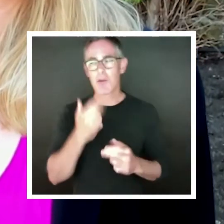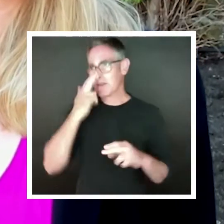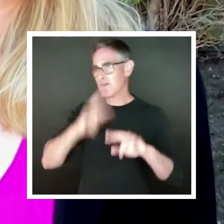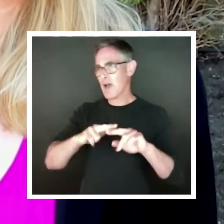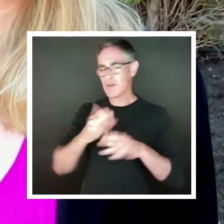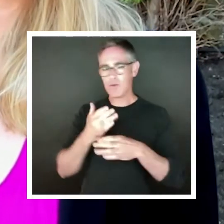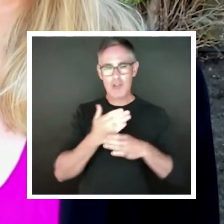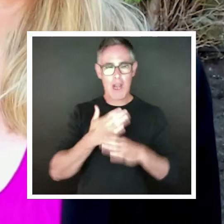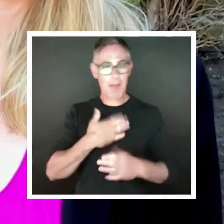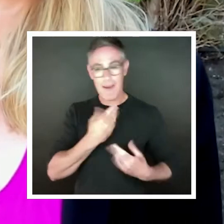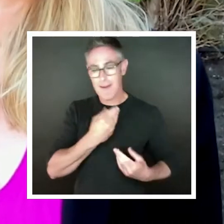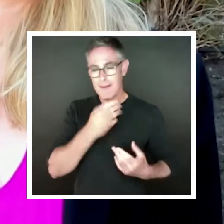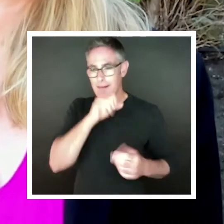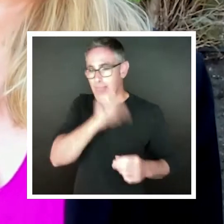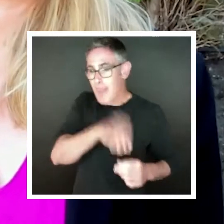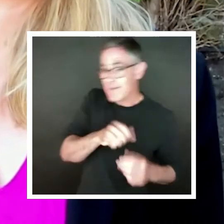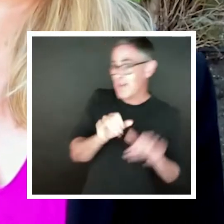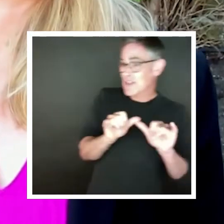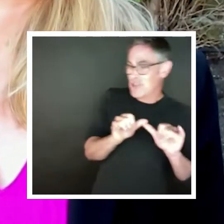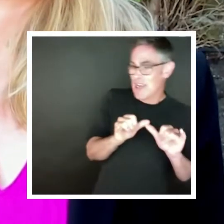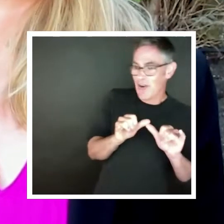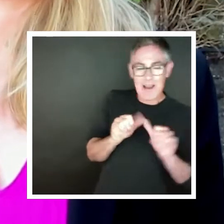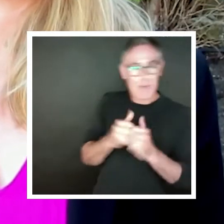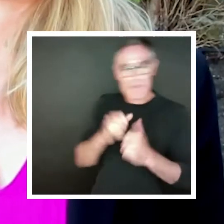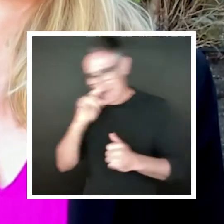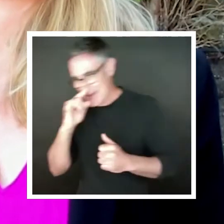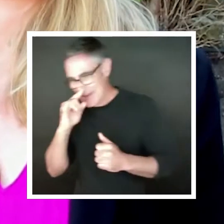and give them an opportunity to see themselves as a future engineer.